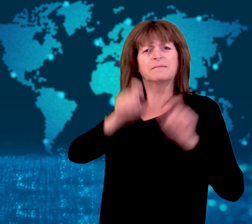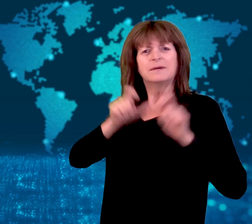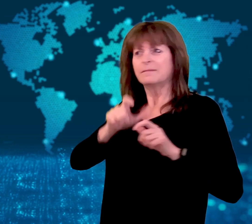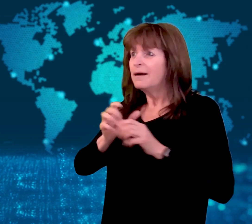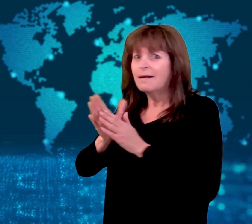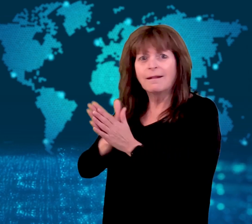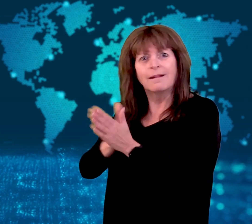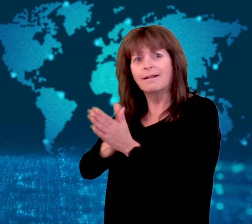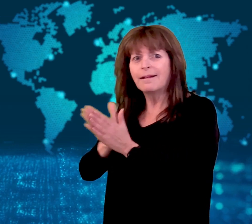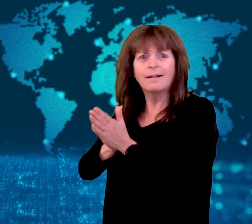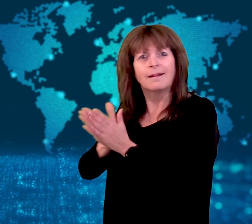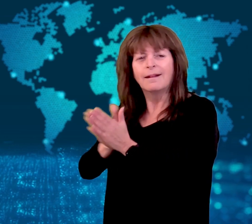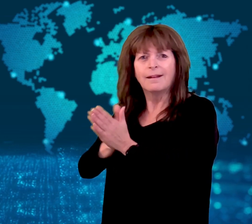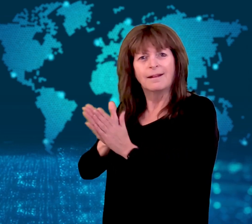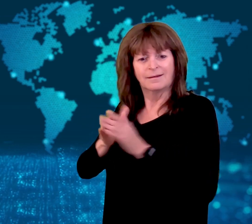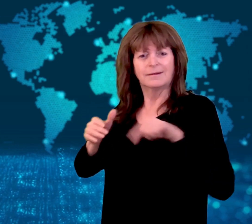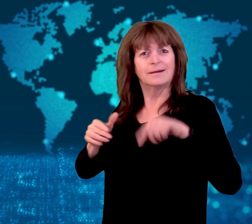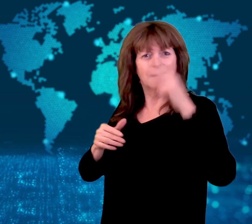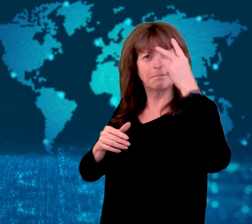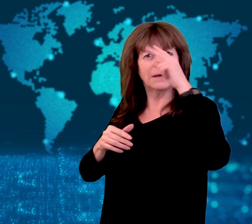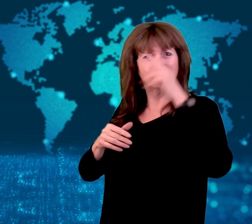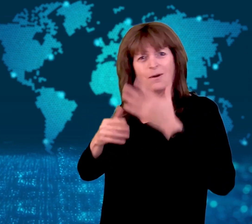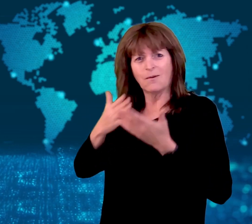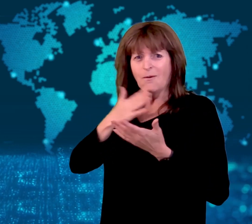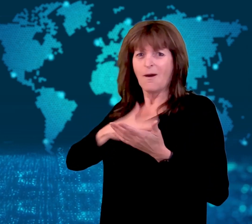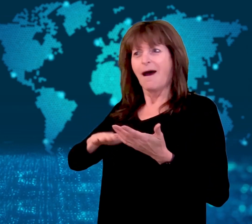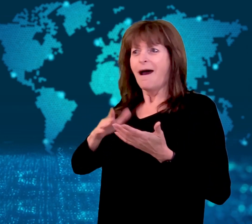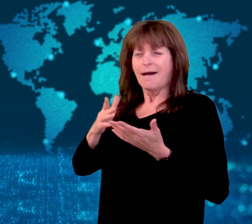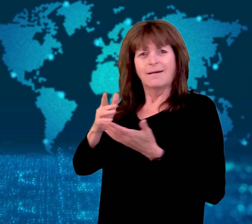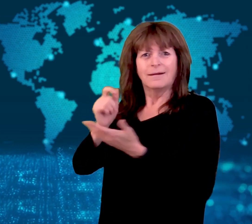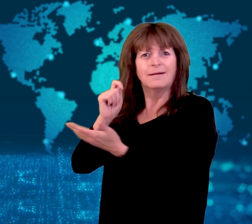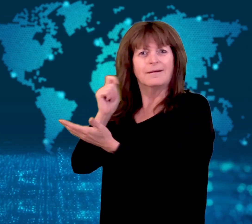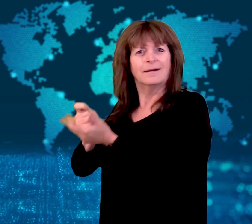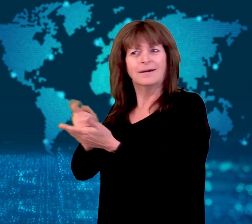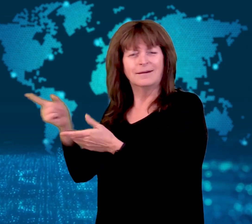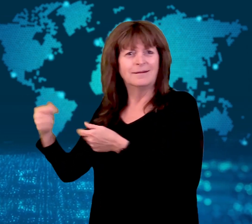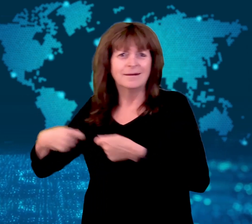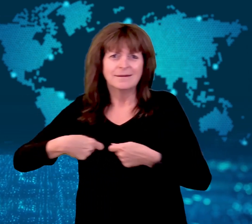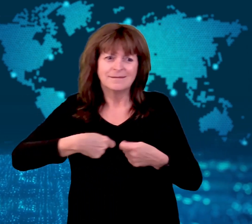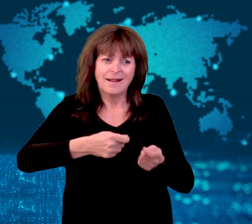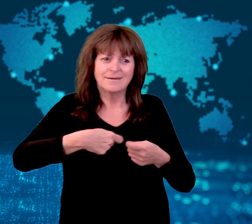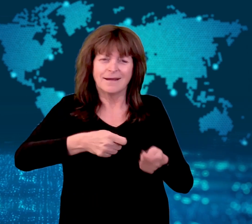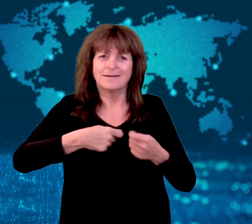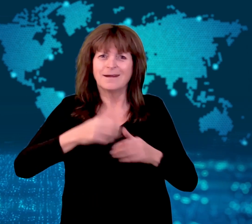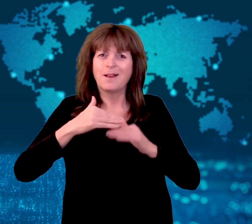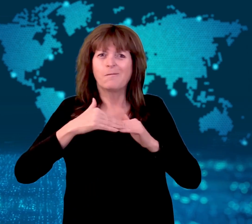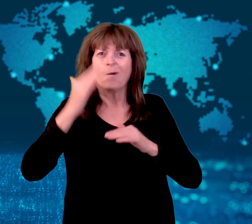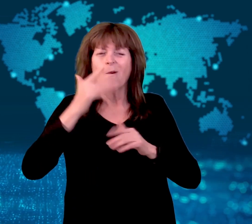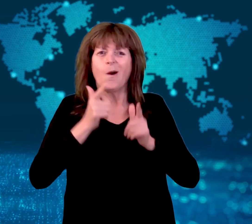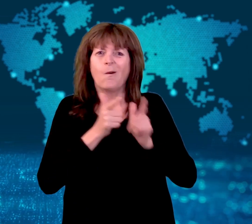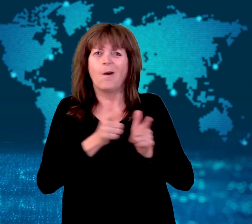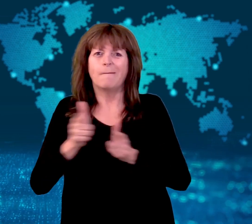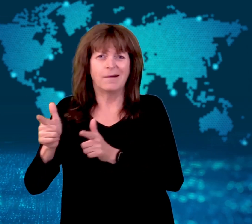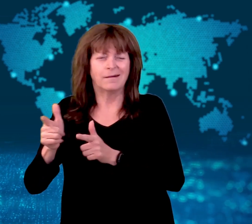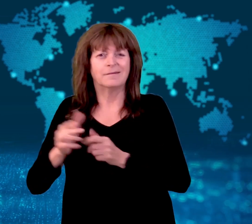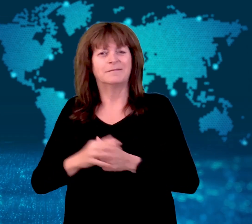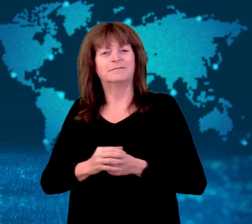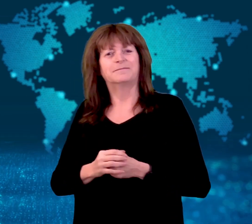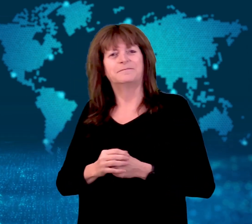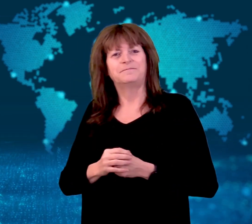allegedly appeal to criminals in Mexico in order to sell more